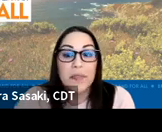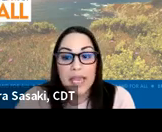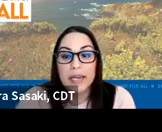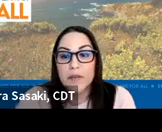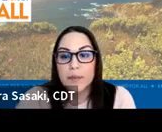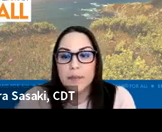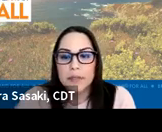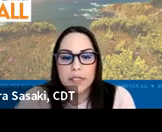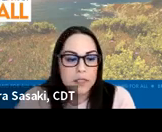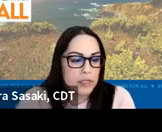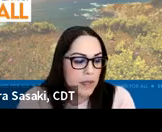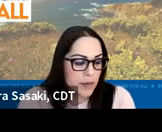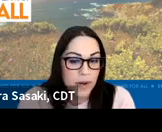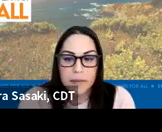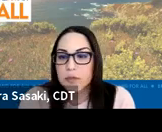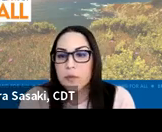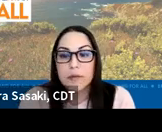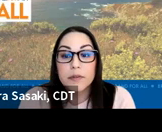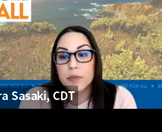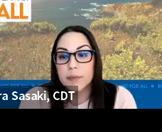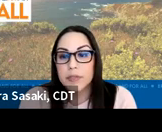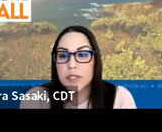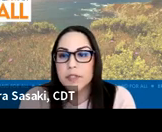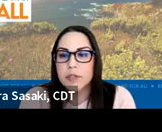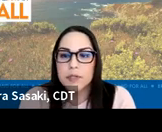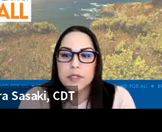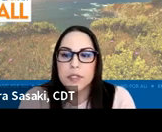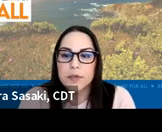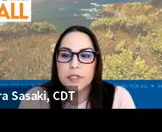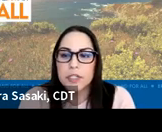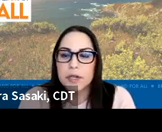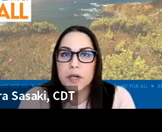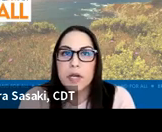the 8 cover populations. Perhaps you're one of those populations, and you want to share